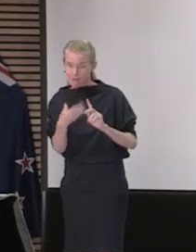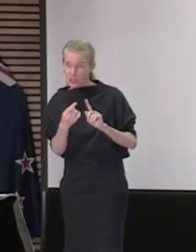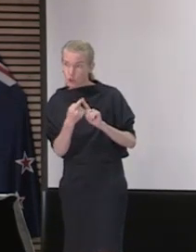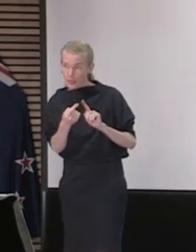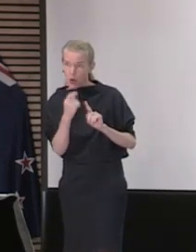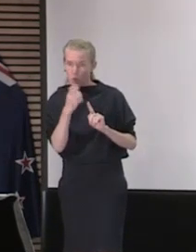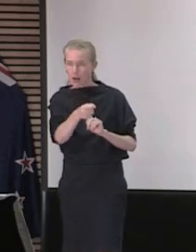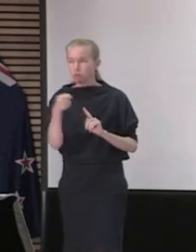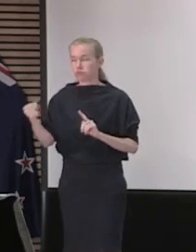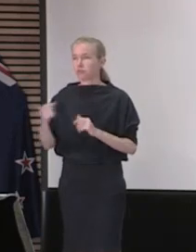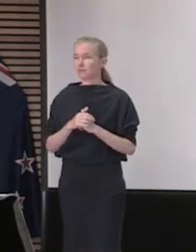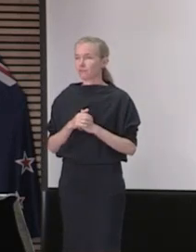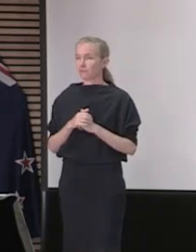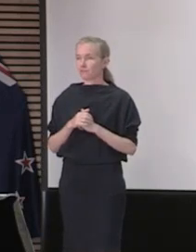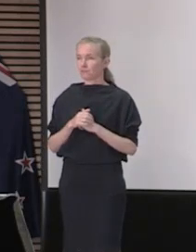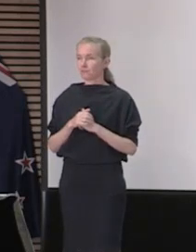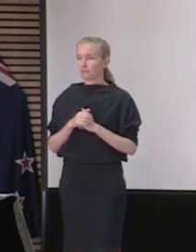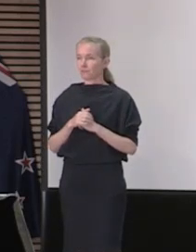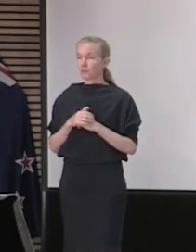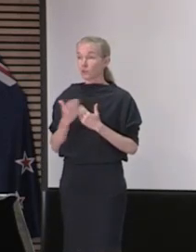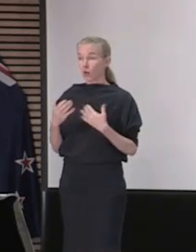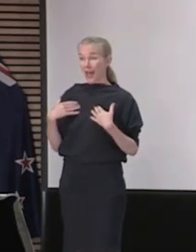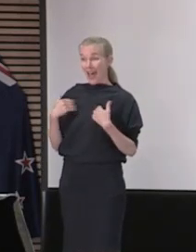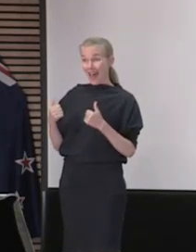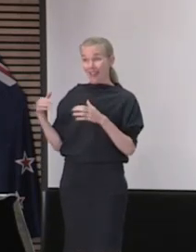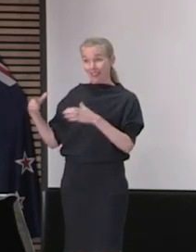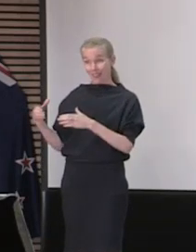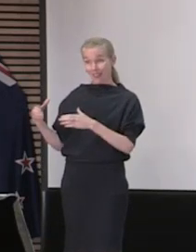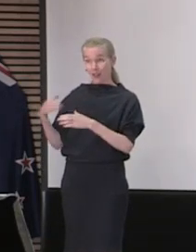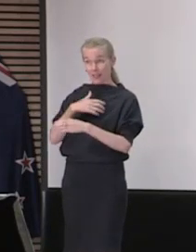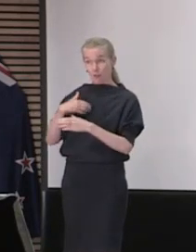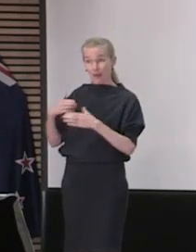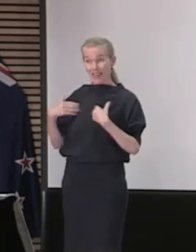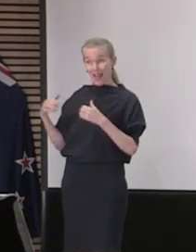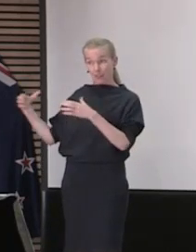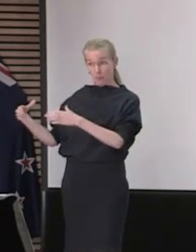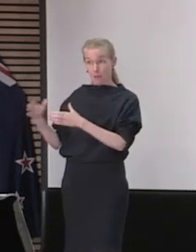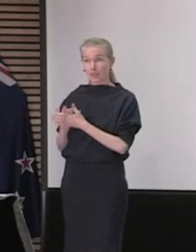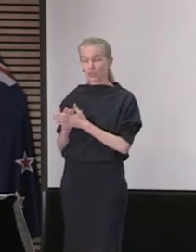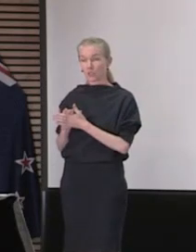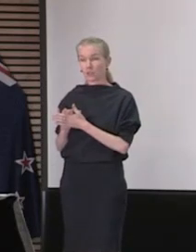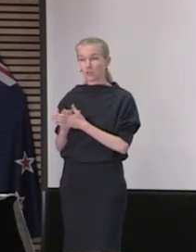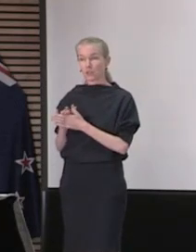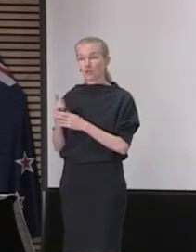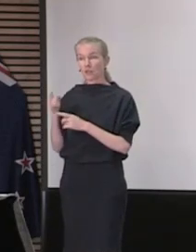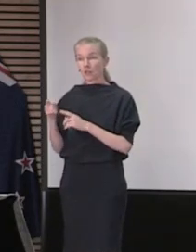I had explained tome last night that health isworking very closely withthose who need to make surethat we're overseeing privacyconcerns.